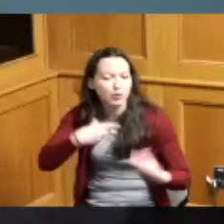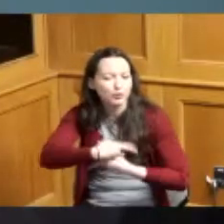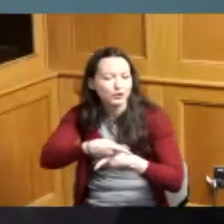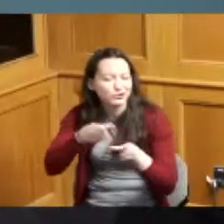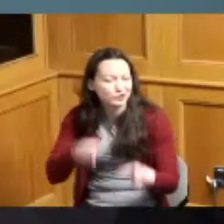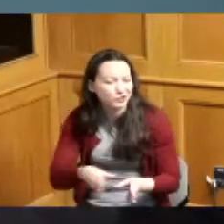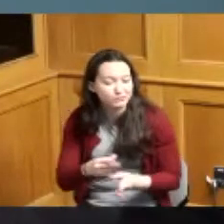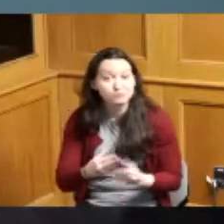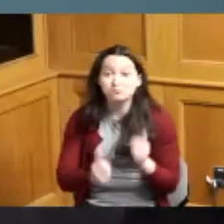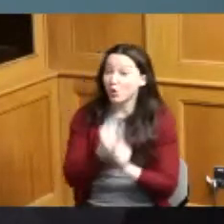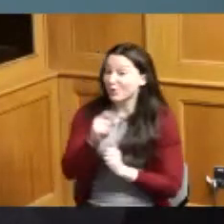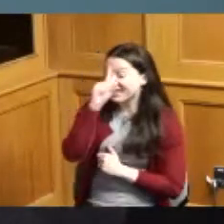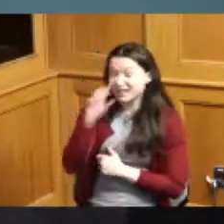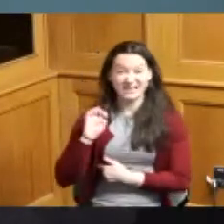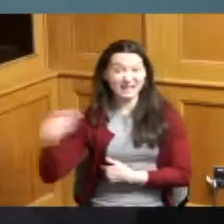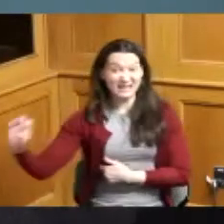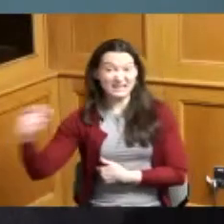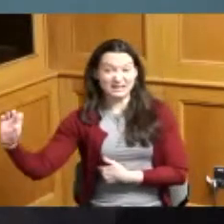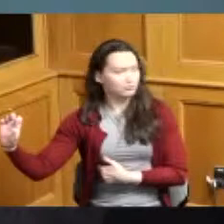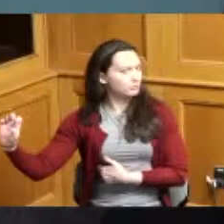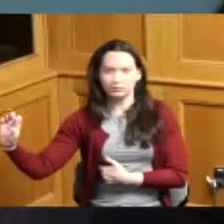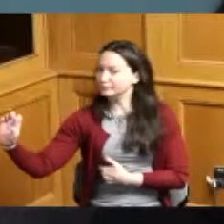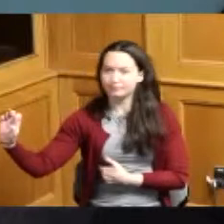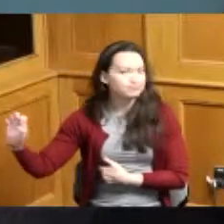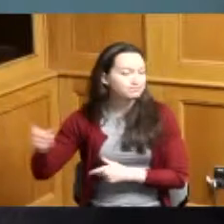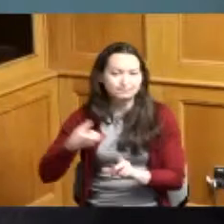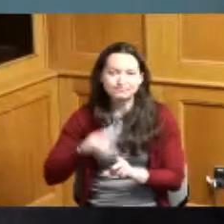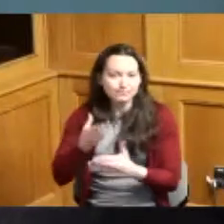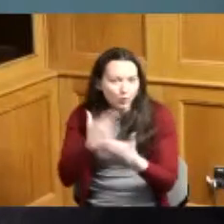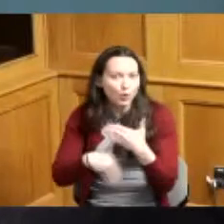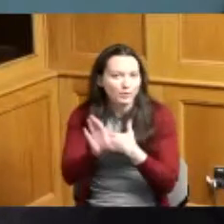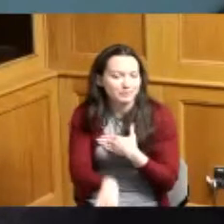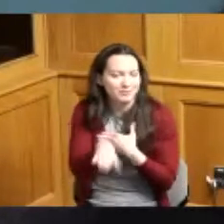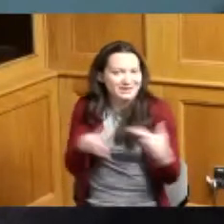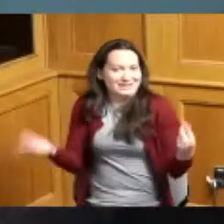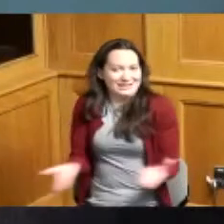most people think he's from the east coast but he's actually from Cincinnati and he has produced